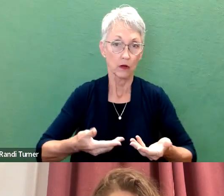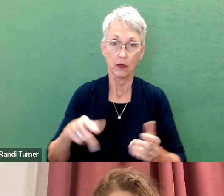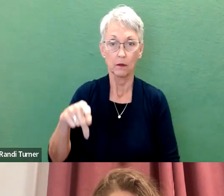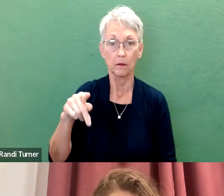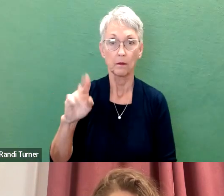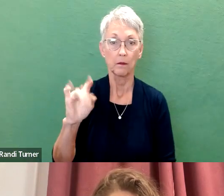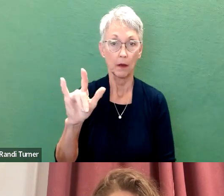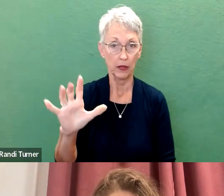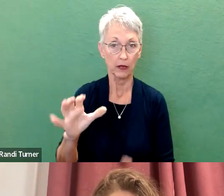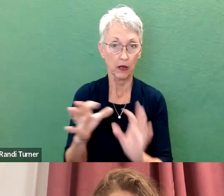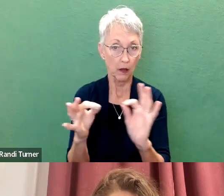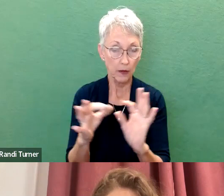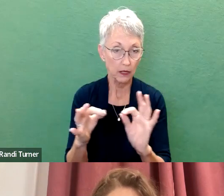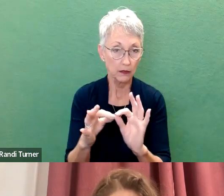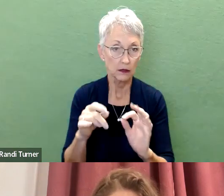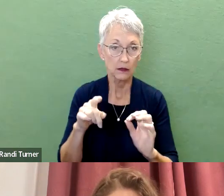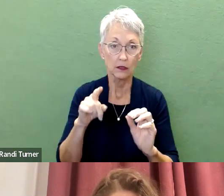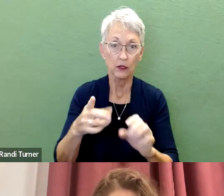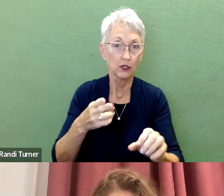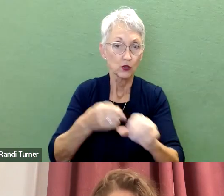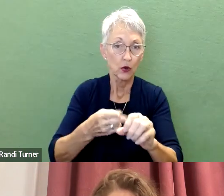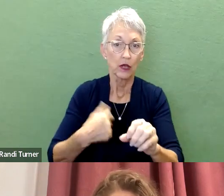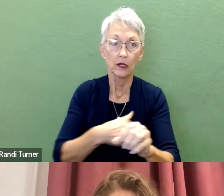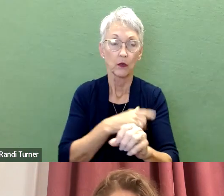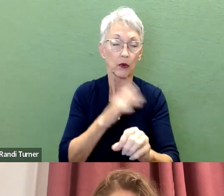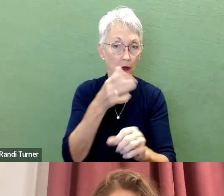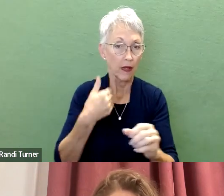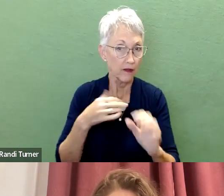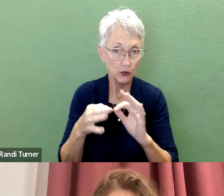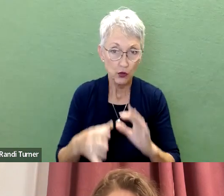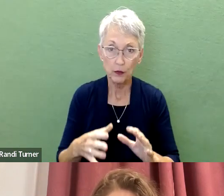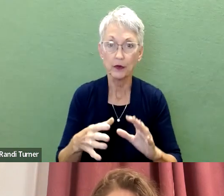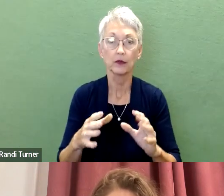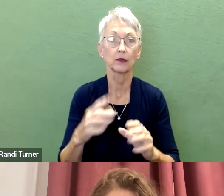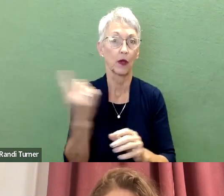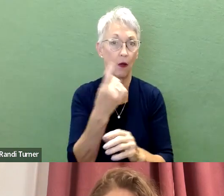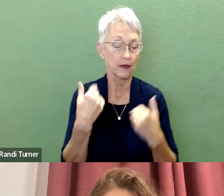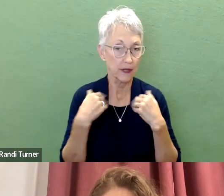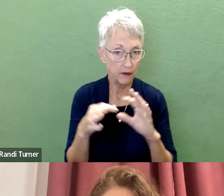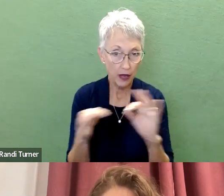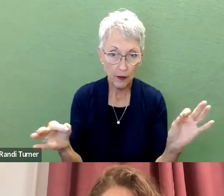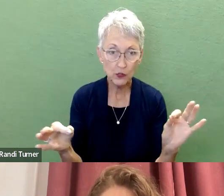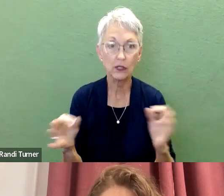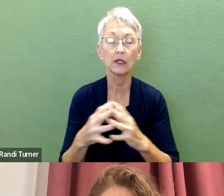meetings will be August 4th and 5th and we convene every three